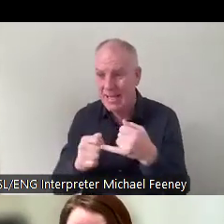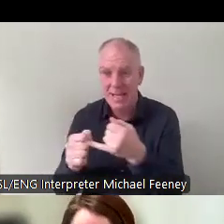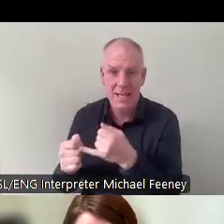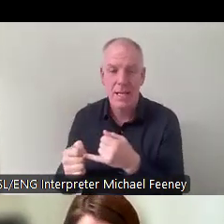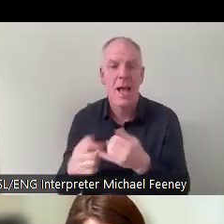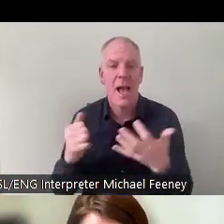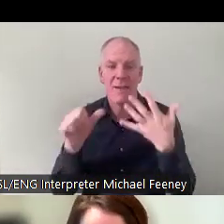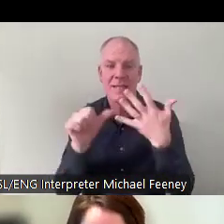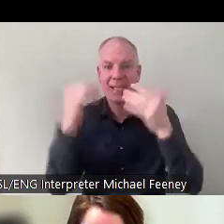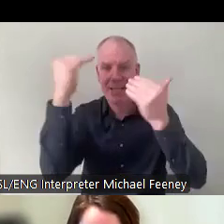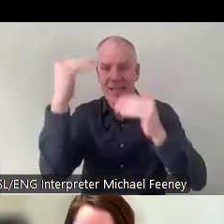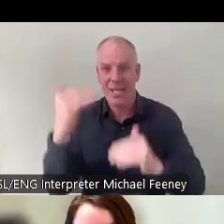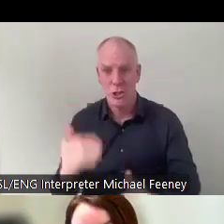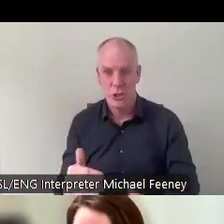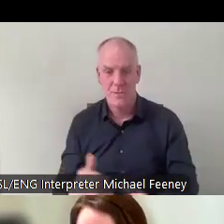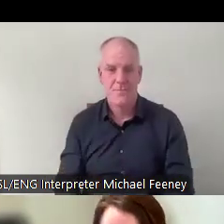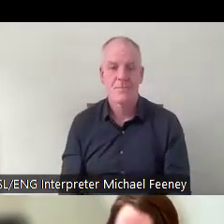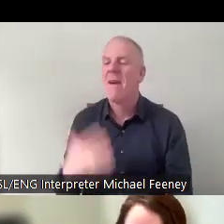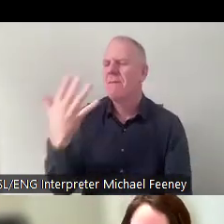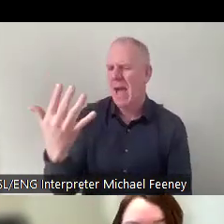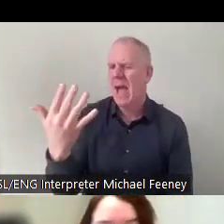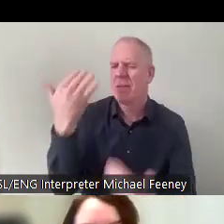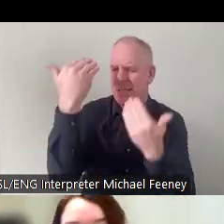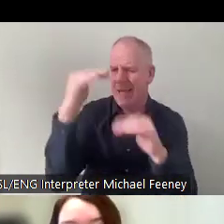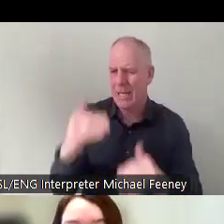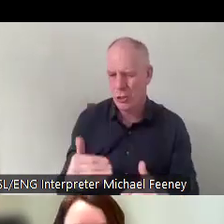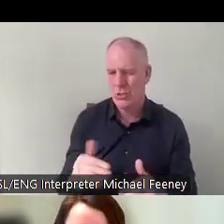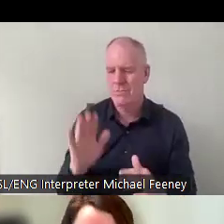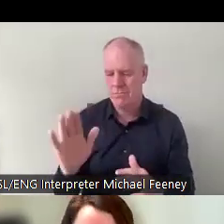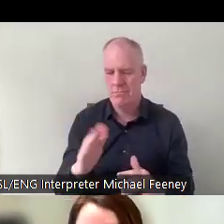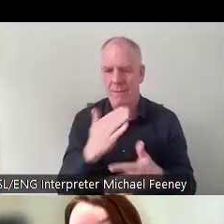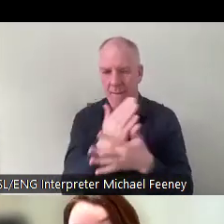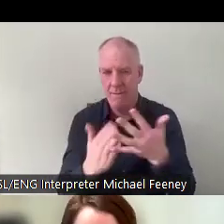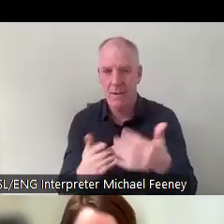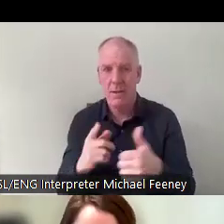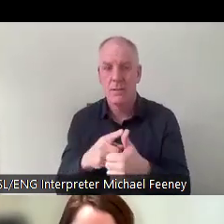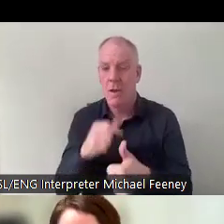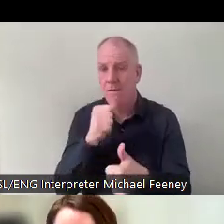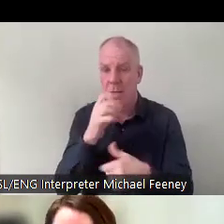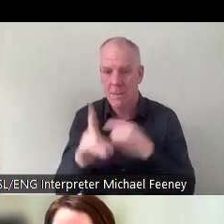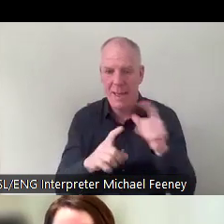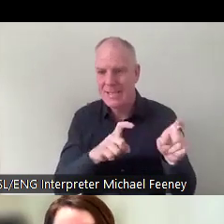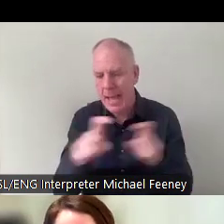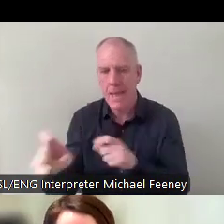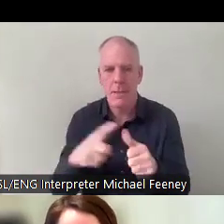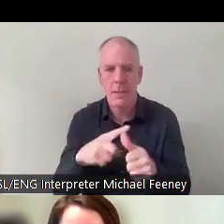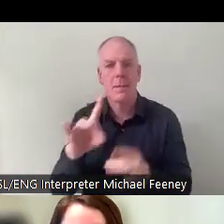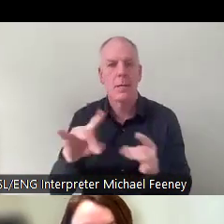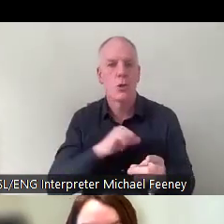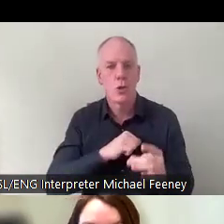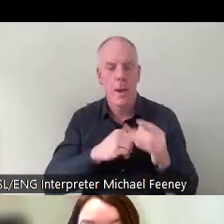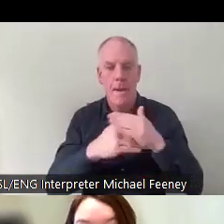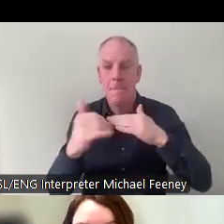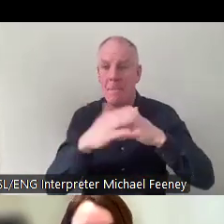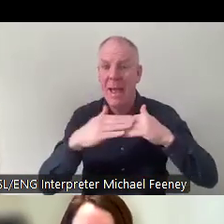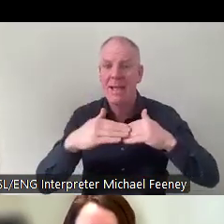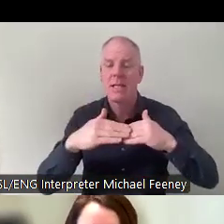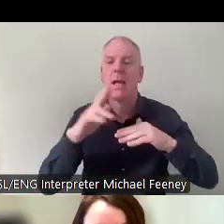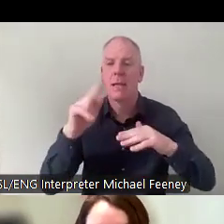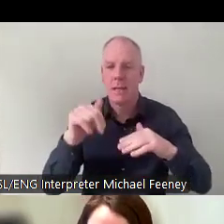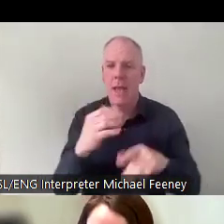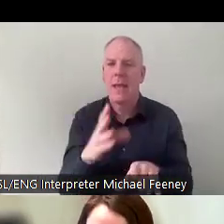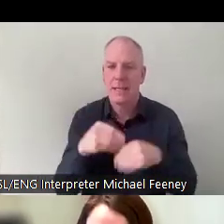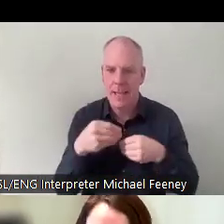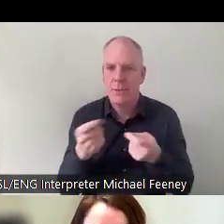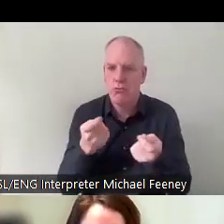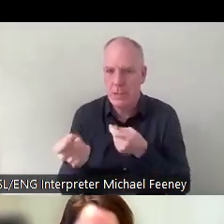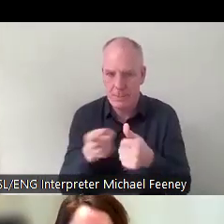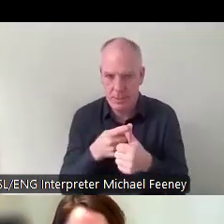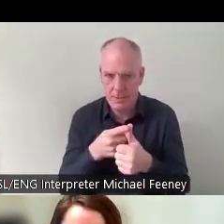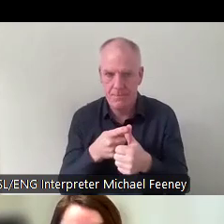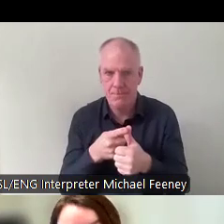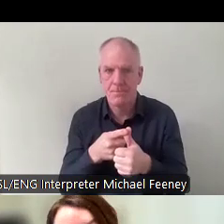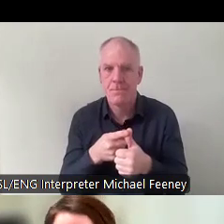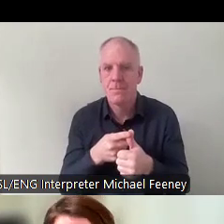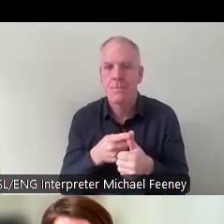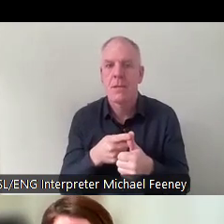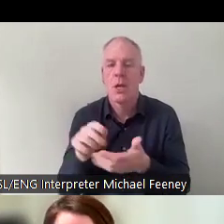stages, or, sorry, five main stages, so we had the initial stabilization to ensure the paint layer would withstand the frictions of the treatment, a surface cleaning to